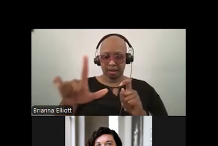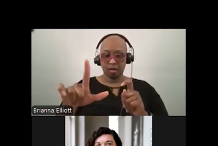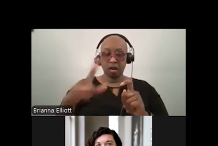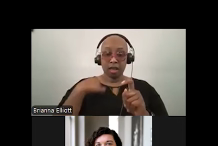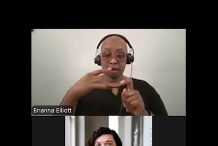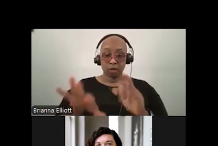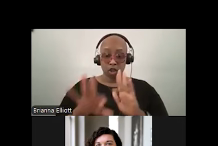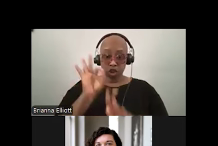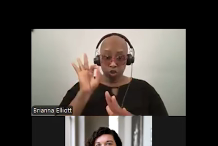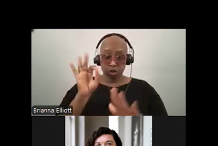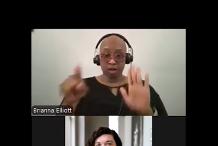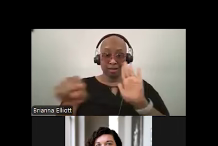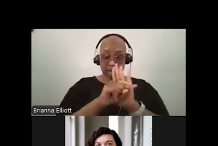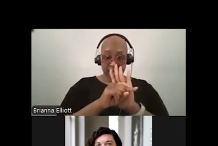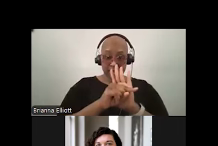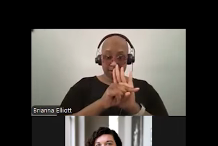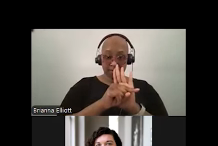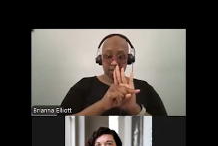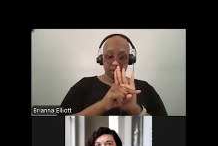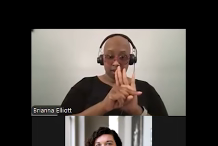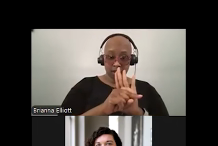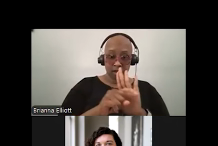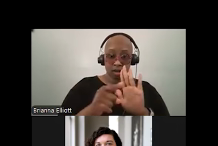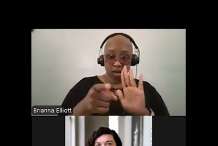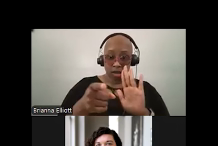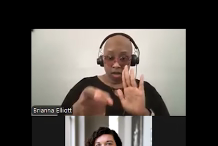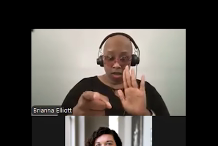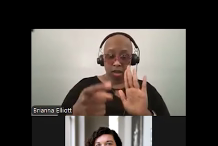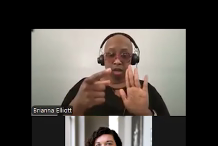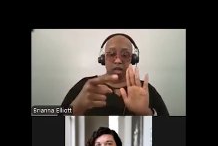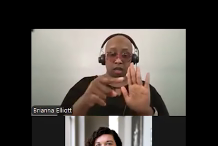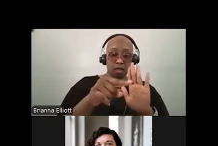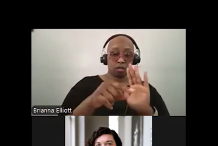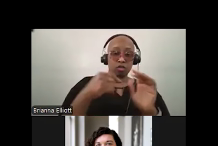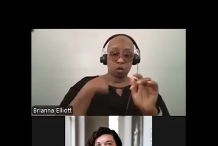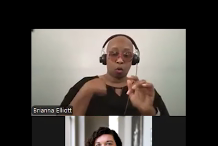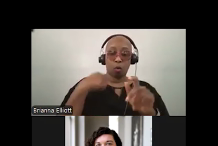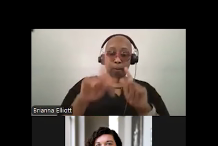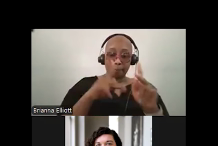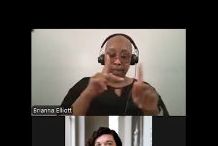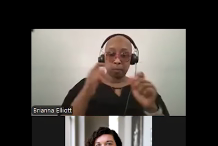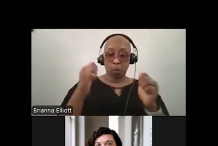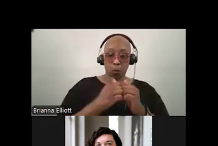to show the negative sign in front of it so that people who have vision impairments um can see that